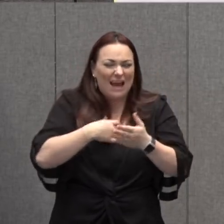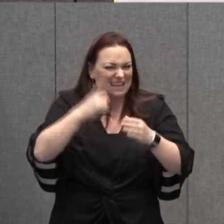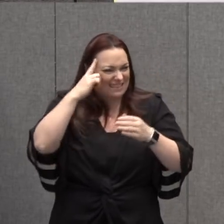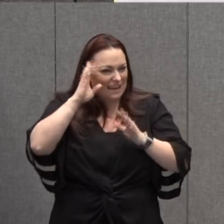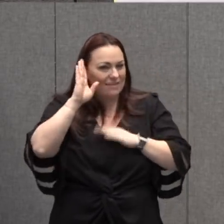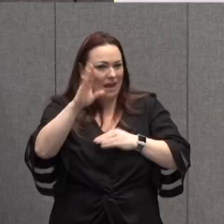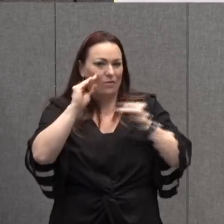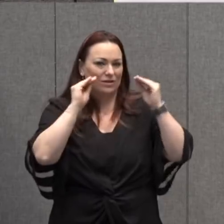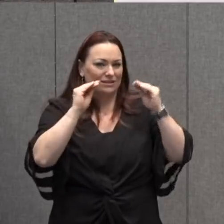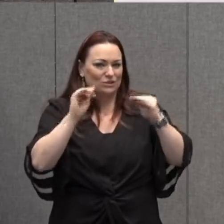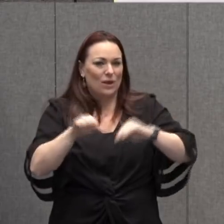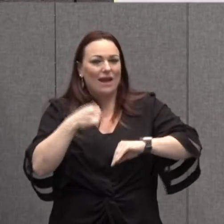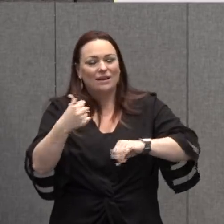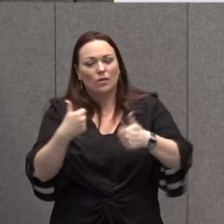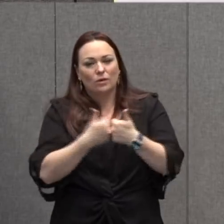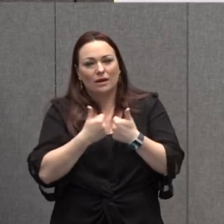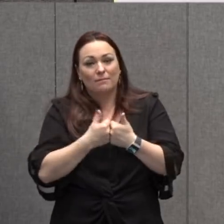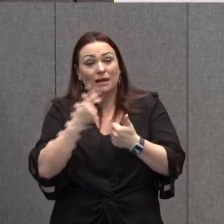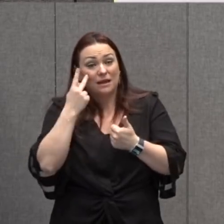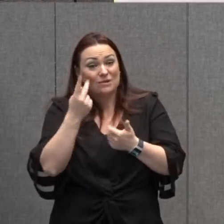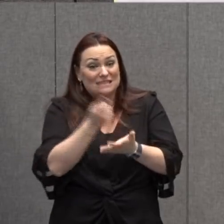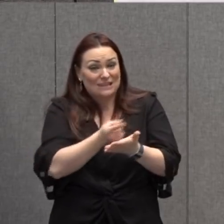and I will see you next week, thank you.